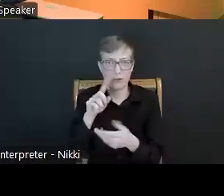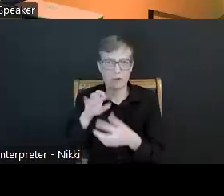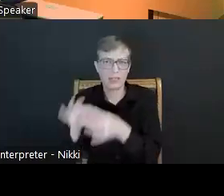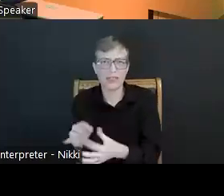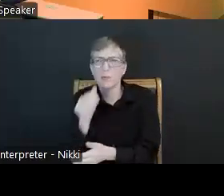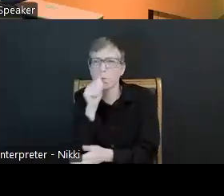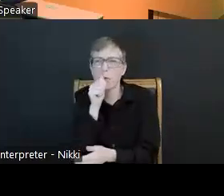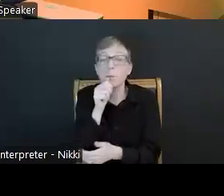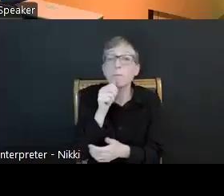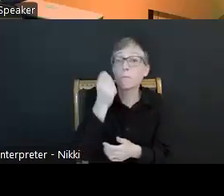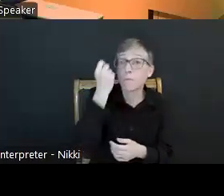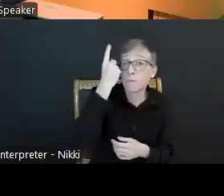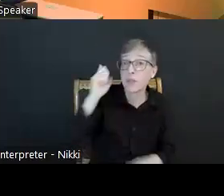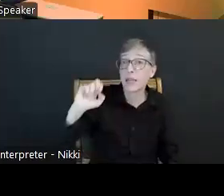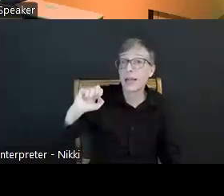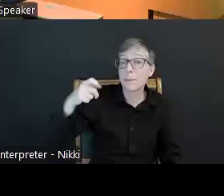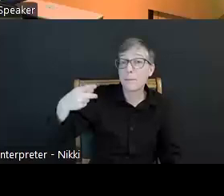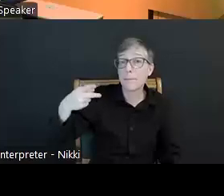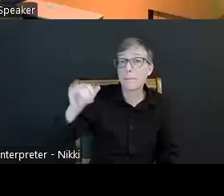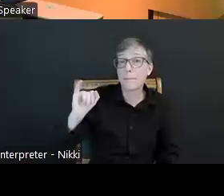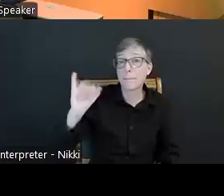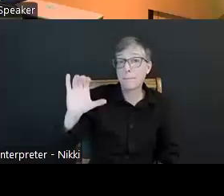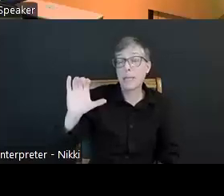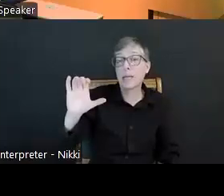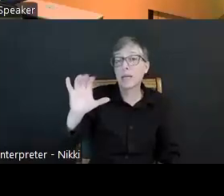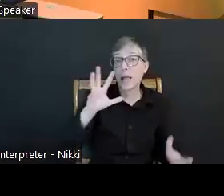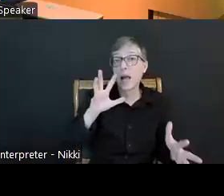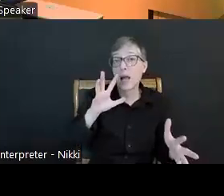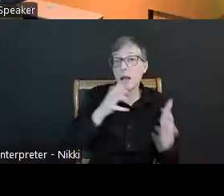it all of a sudden started showing the where the clinic appointment was instead of just saying like